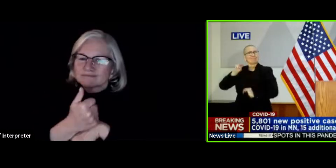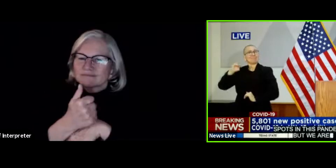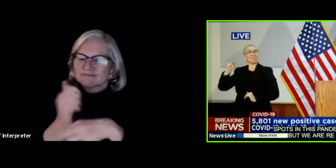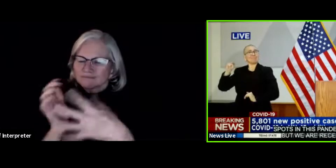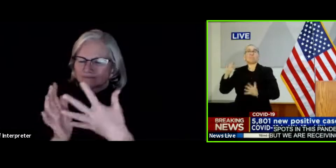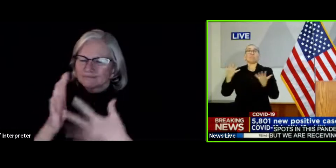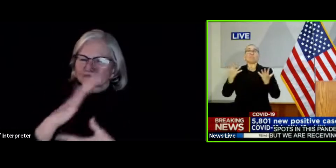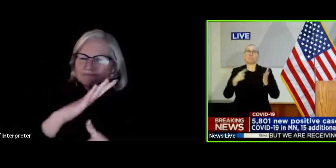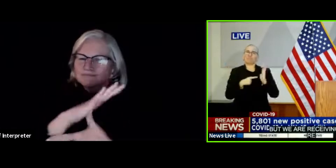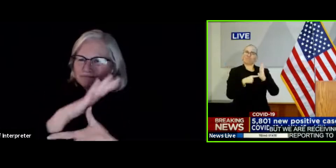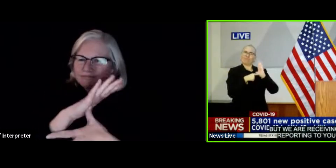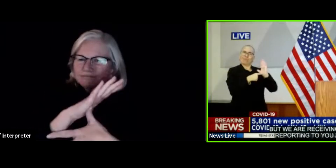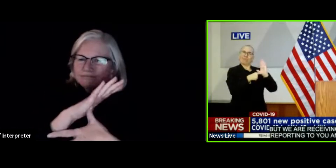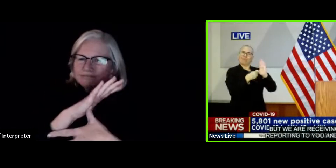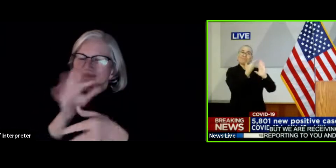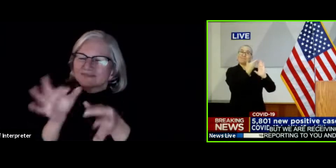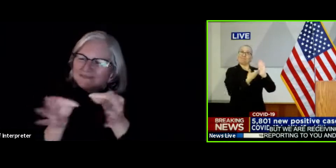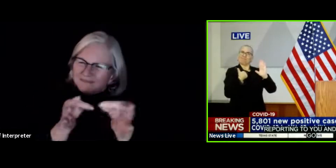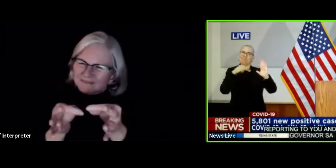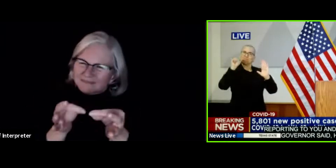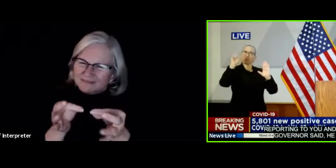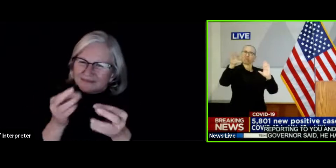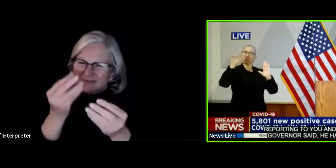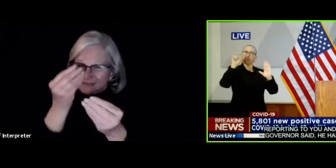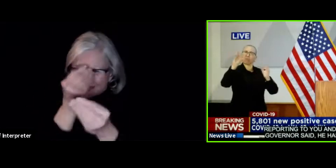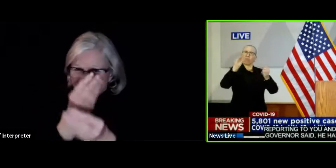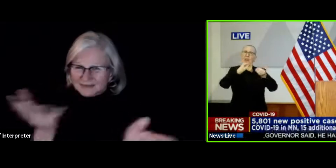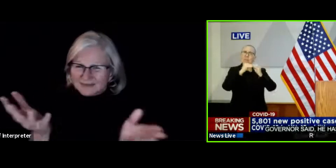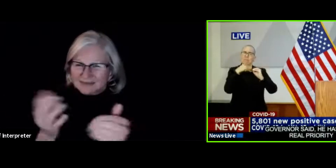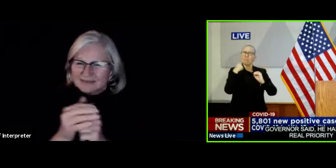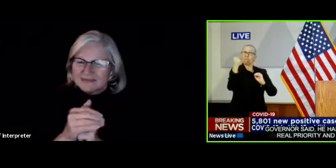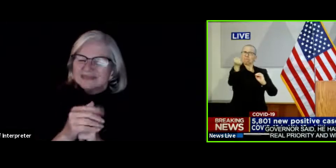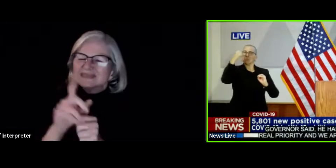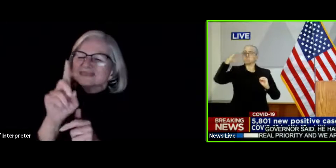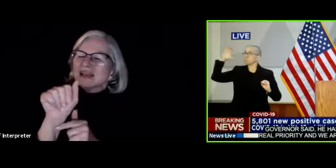DATA AS QUICKLY AS WE CAN BUT IT'S NOT COMPLETE DATA